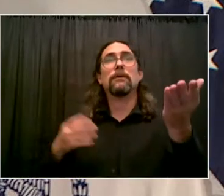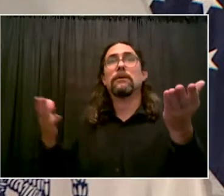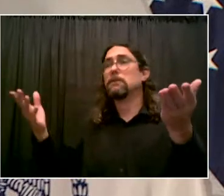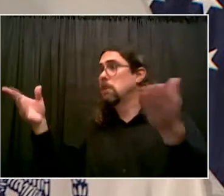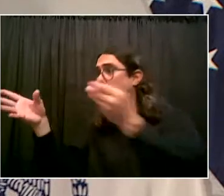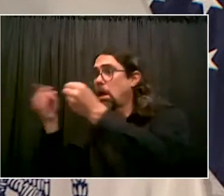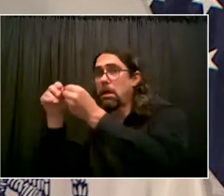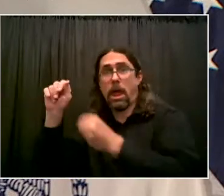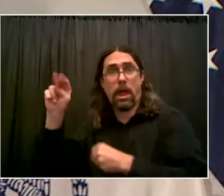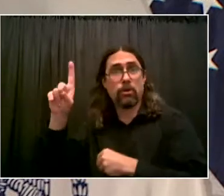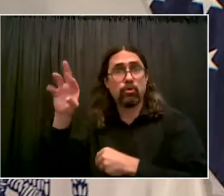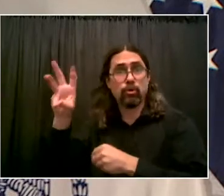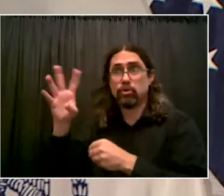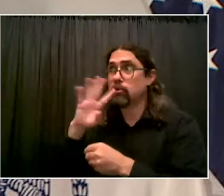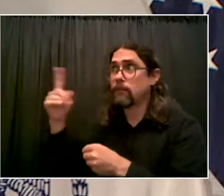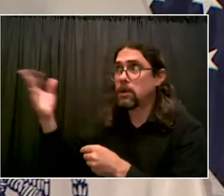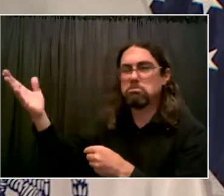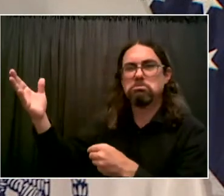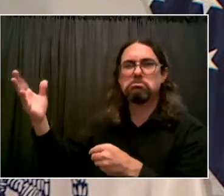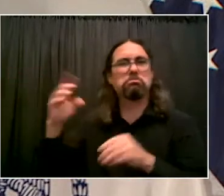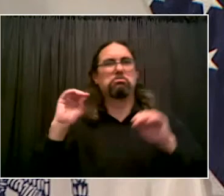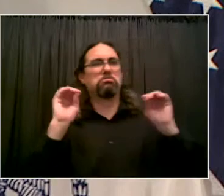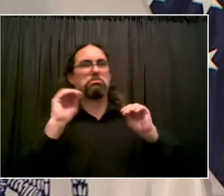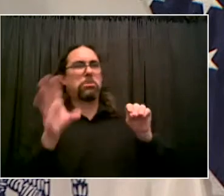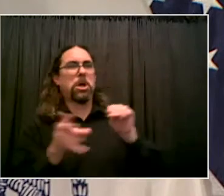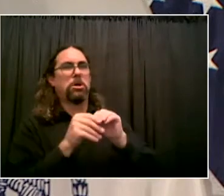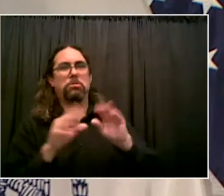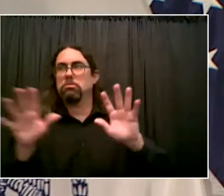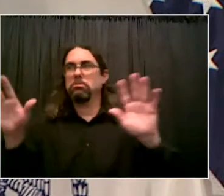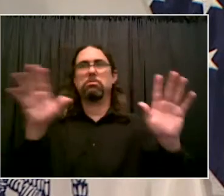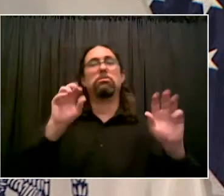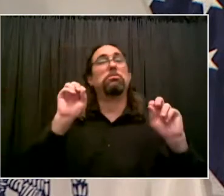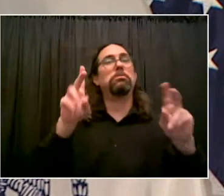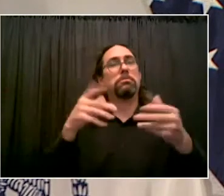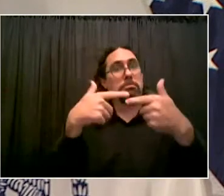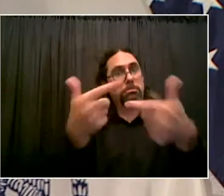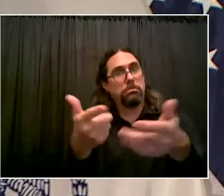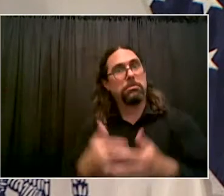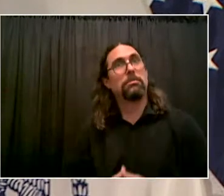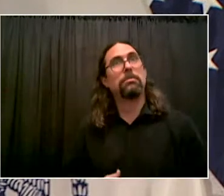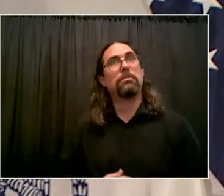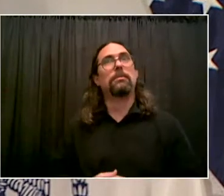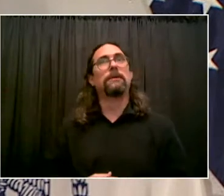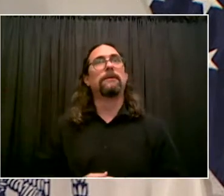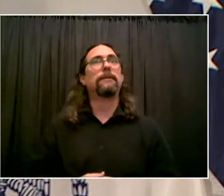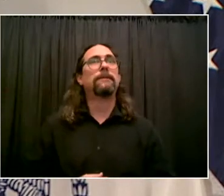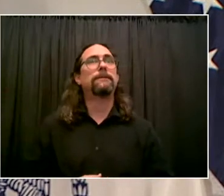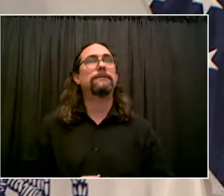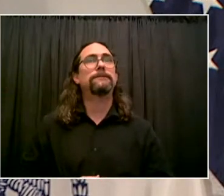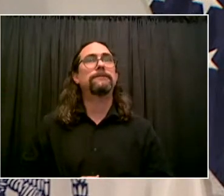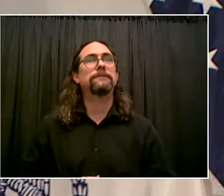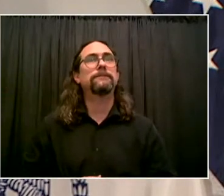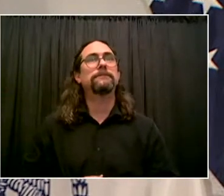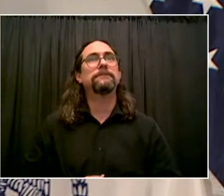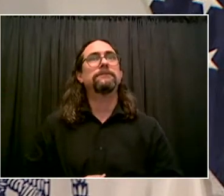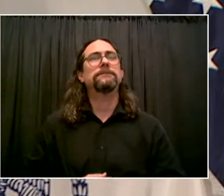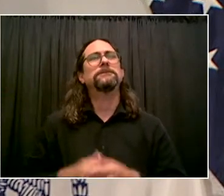MY FOLLOW-UP QUESTION, KIDS